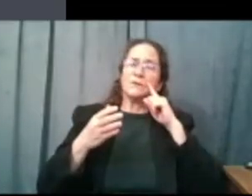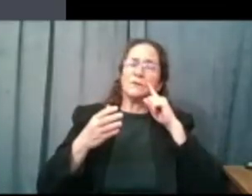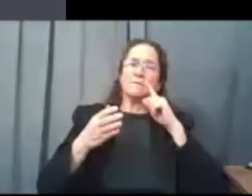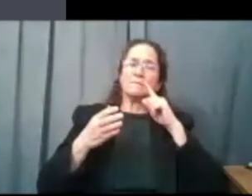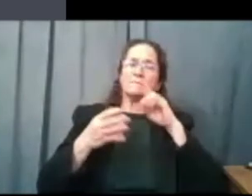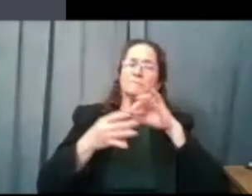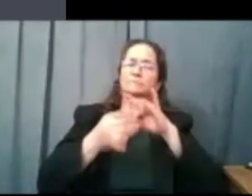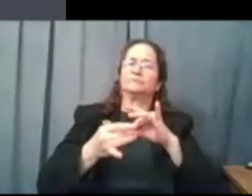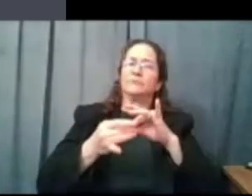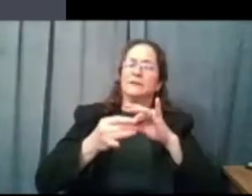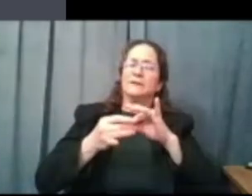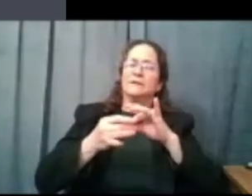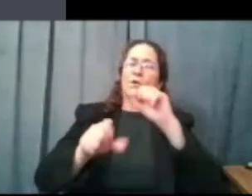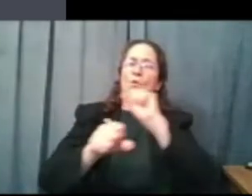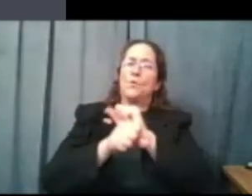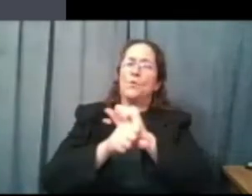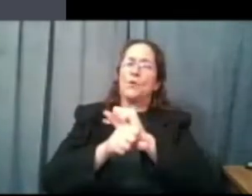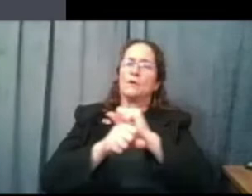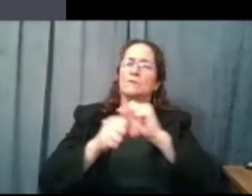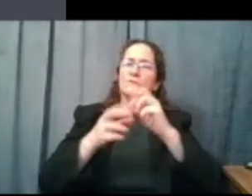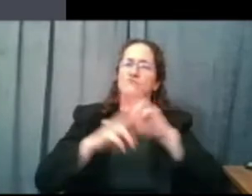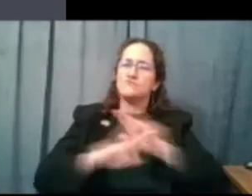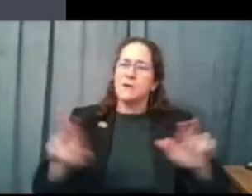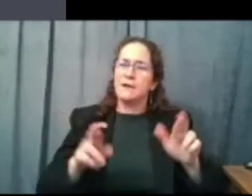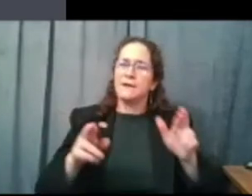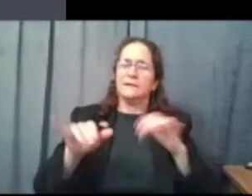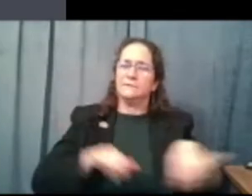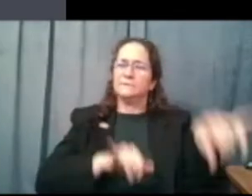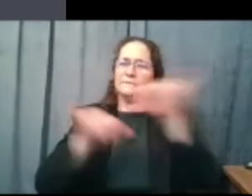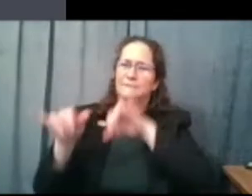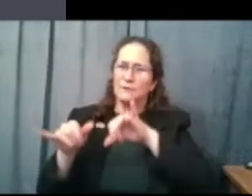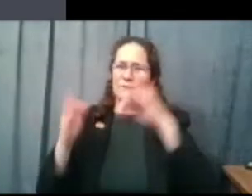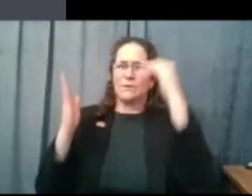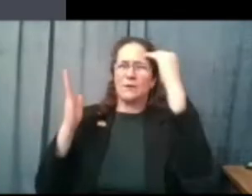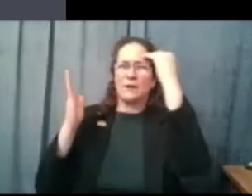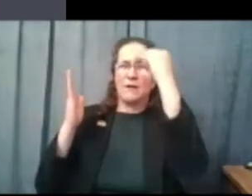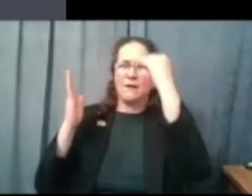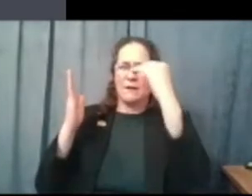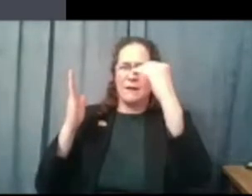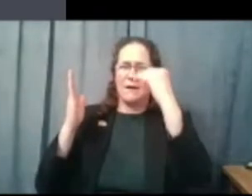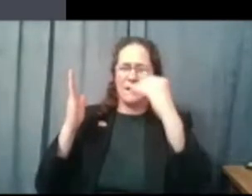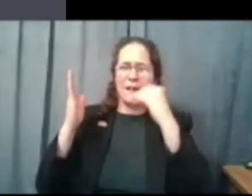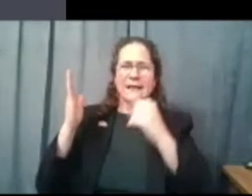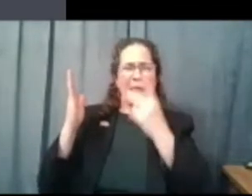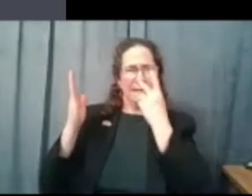an it's kind of like could be used as a checklist of what are some of the things that could be done